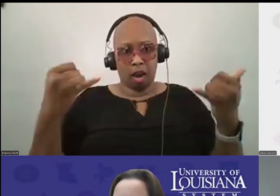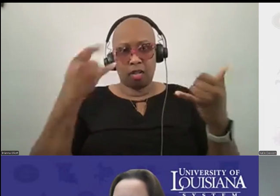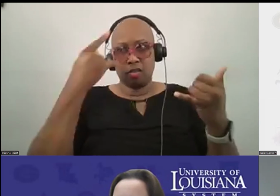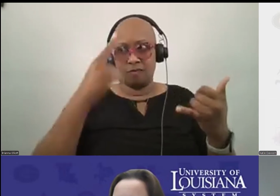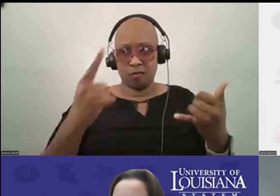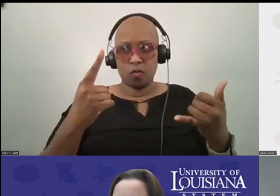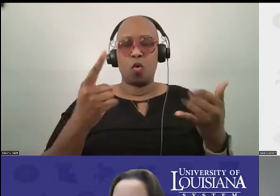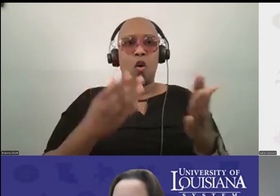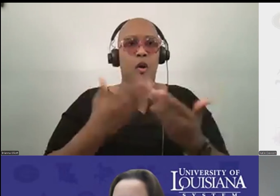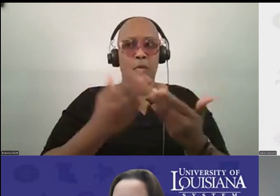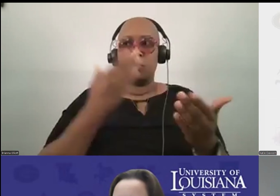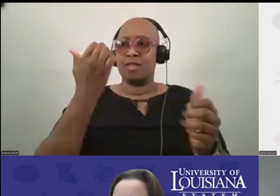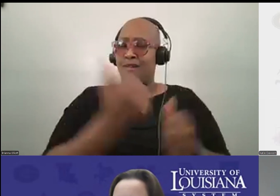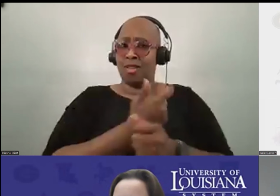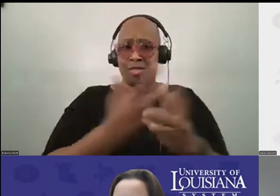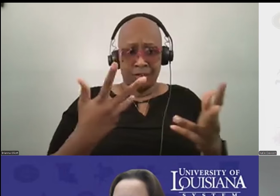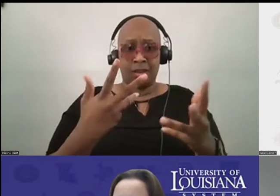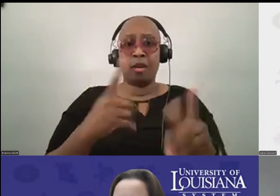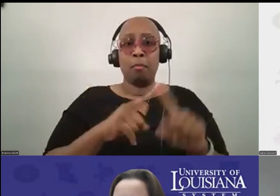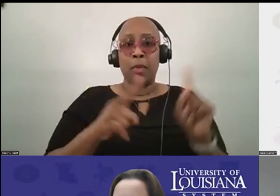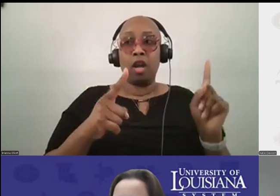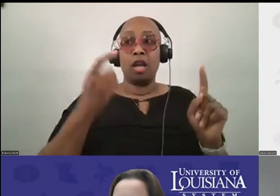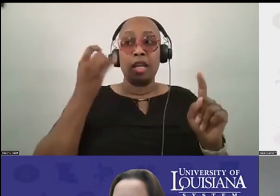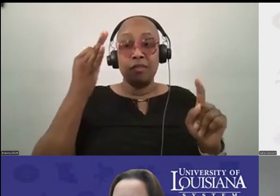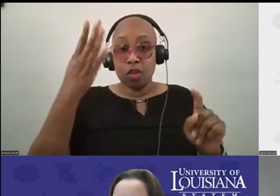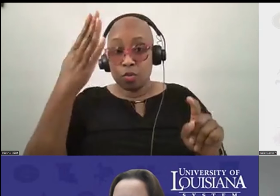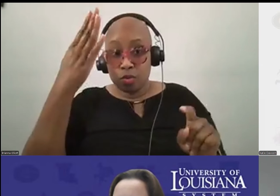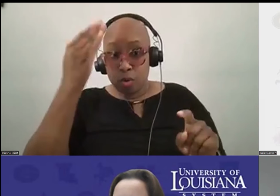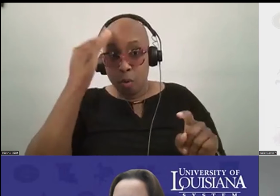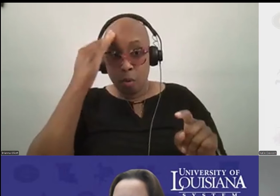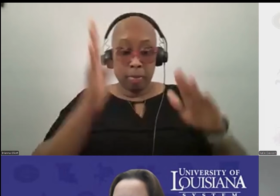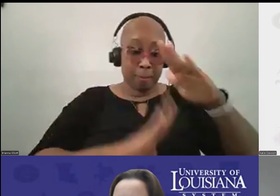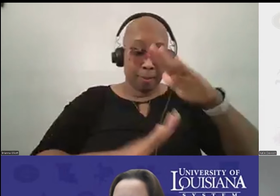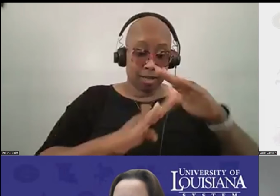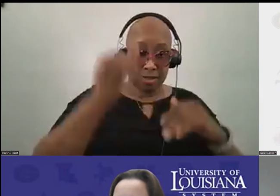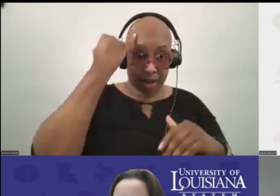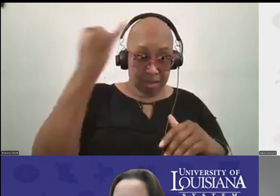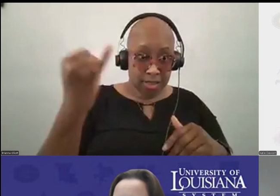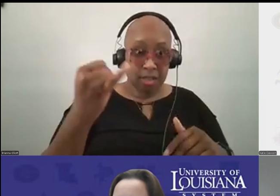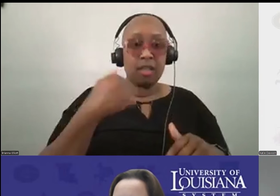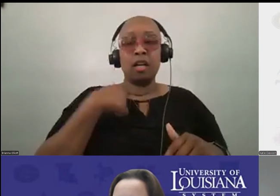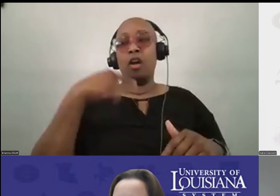these basic ideas of things like things needing alt text, if it comes over as an image or headers